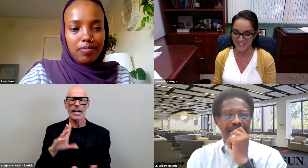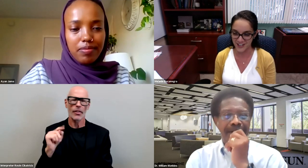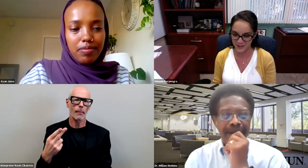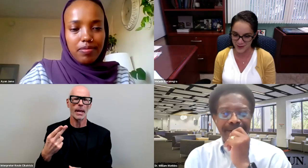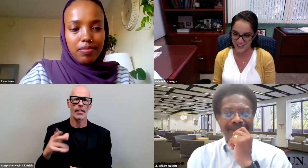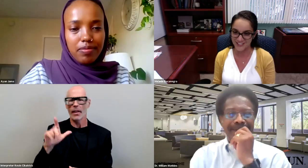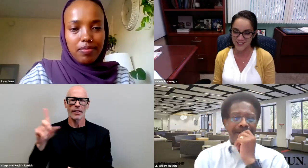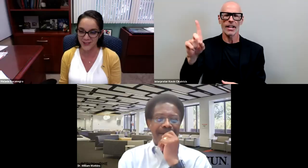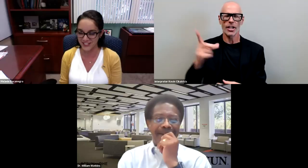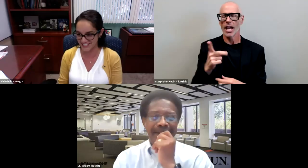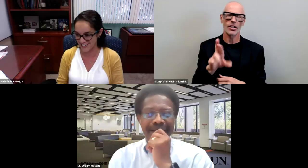dr watkins to close us out